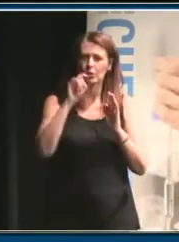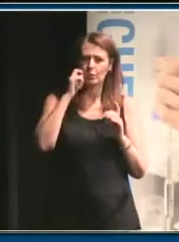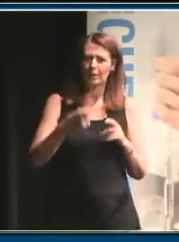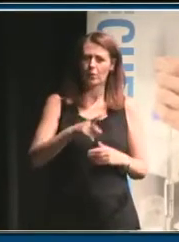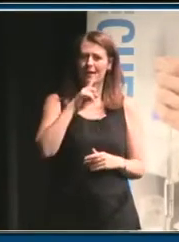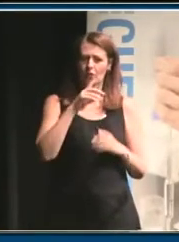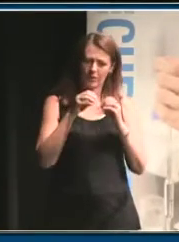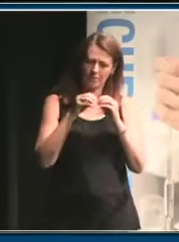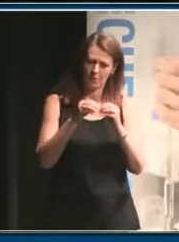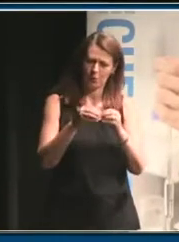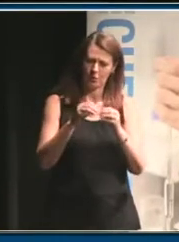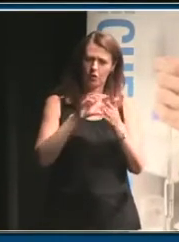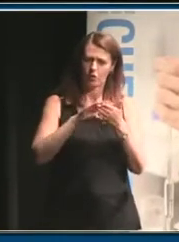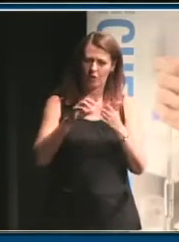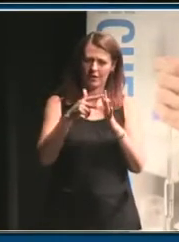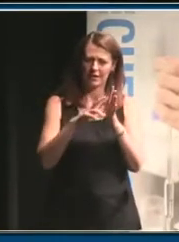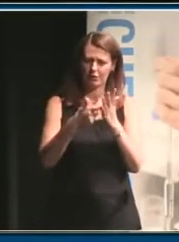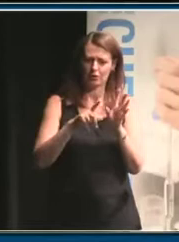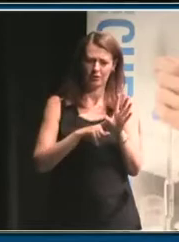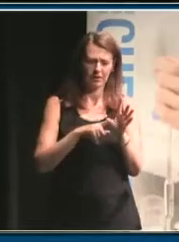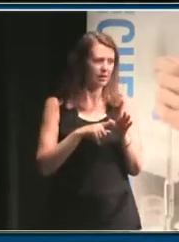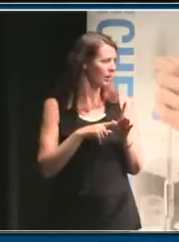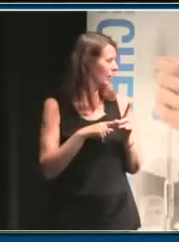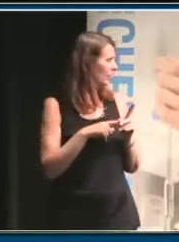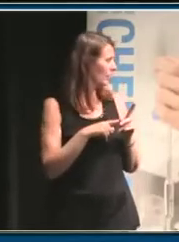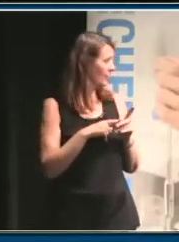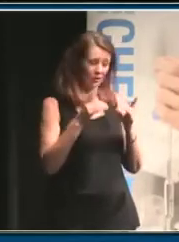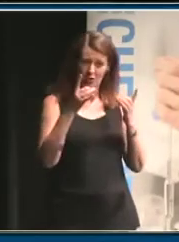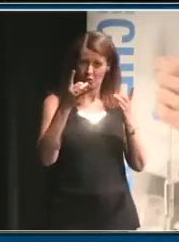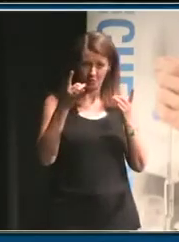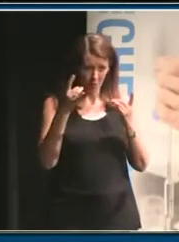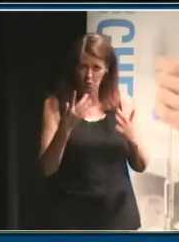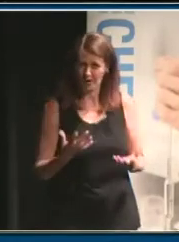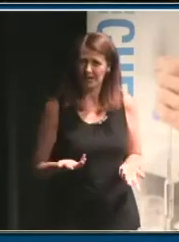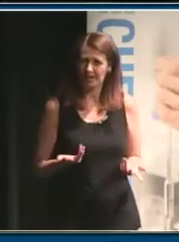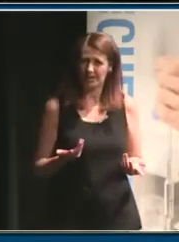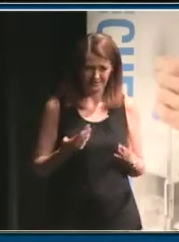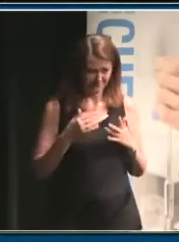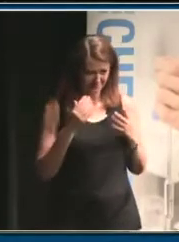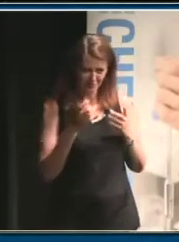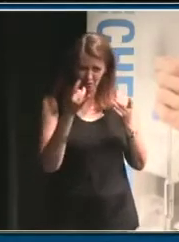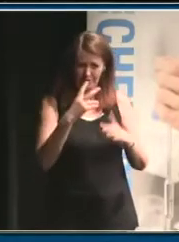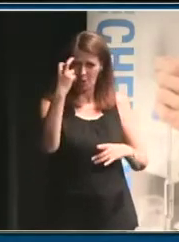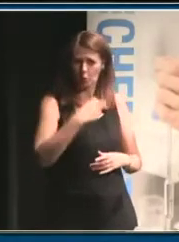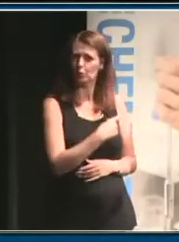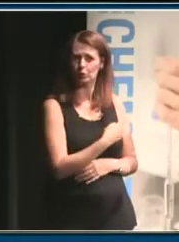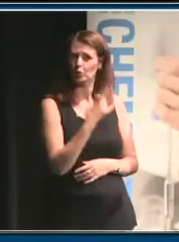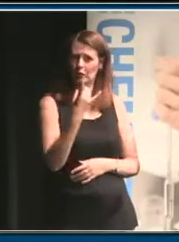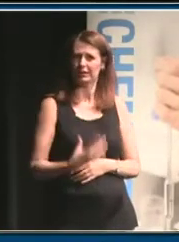dollar industry by 2020. It already is, okay? So this is already outdated, all right and so